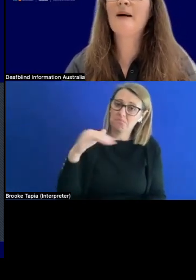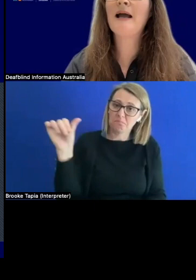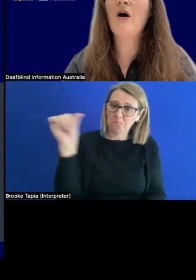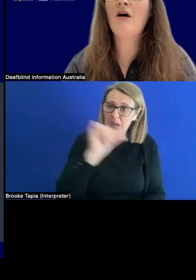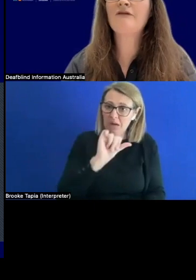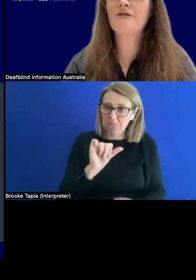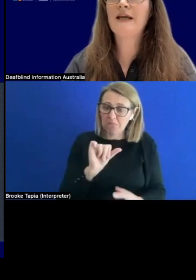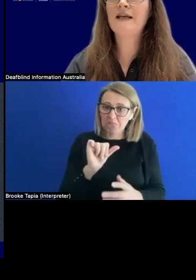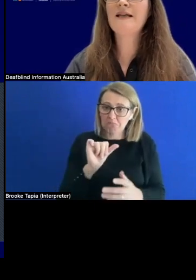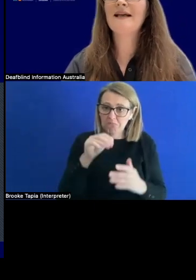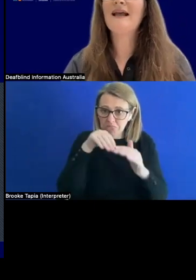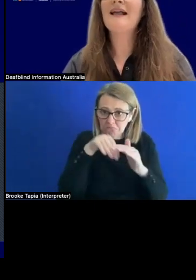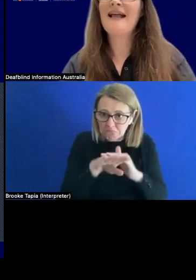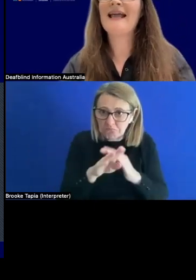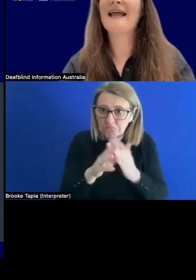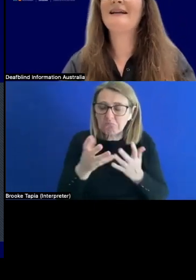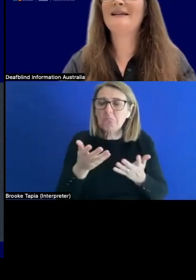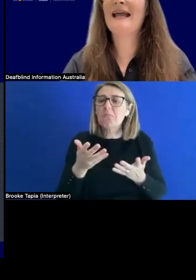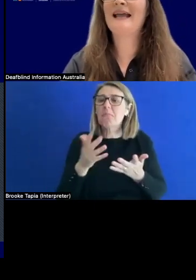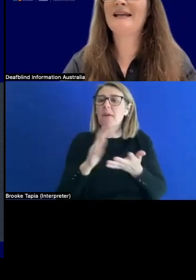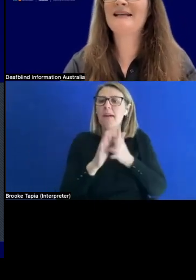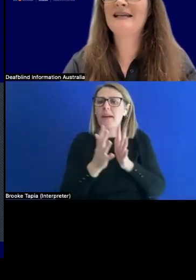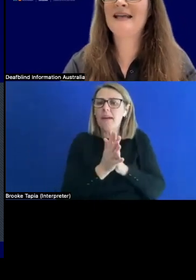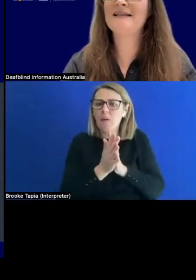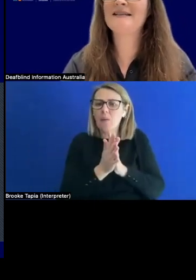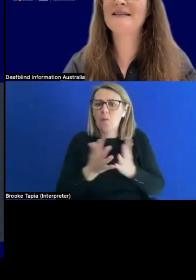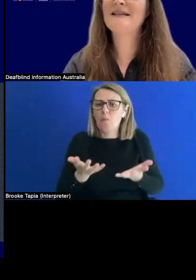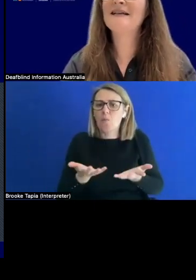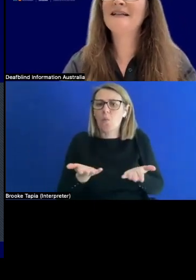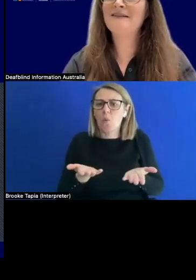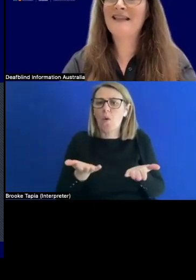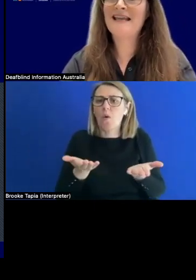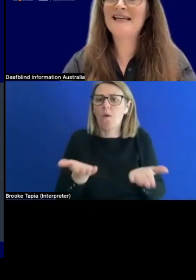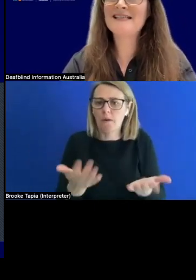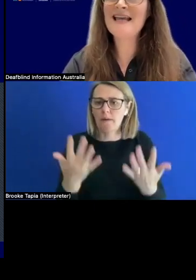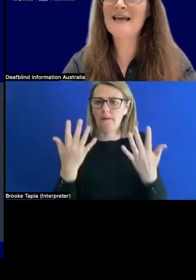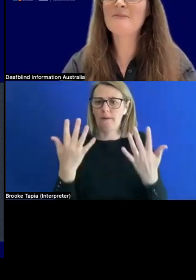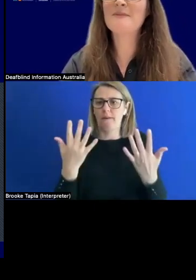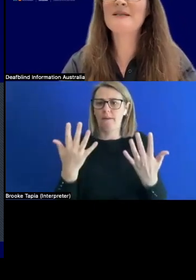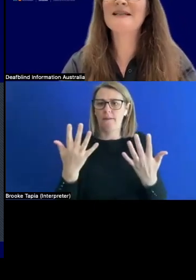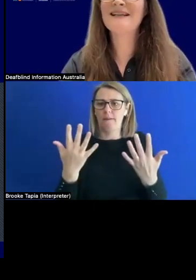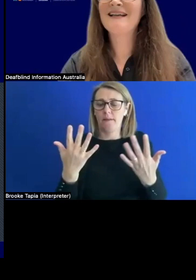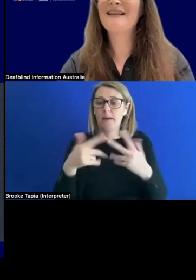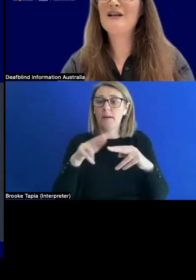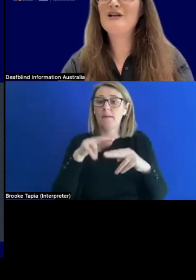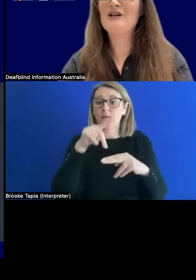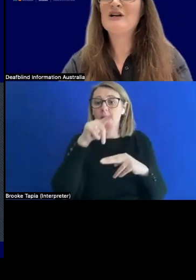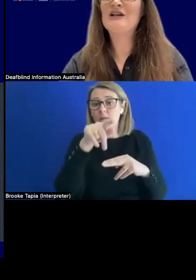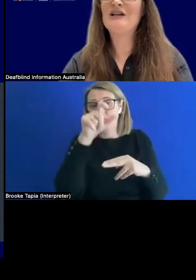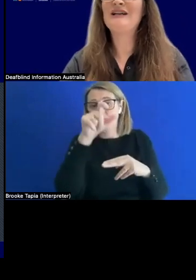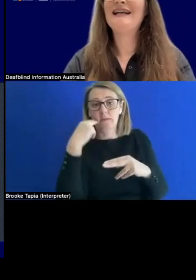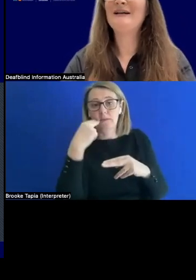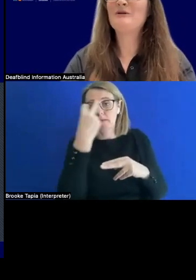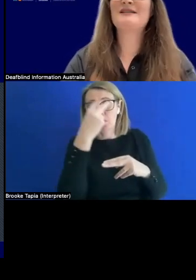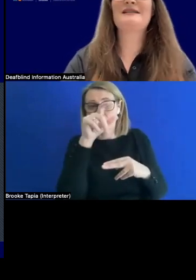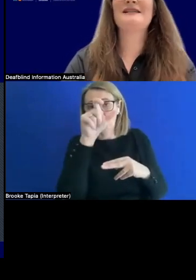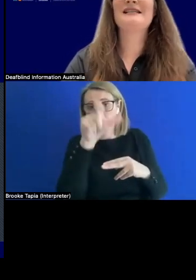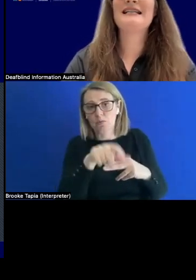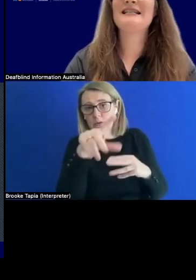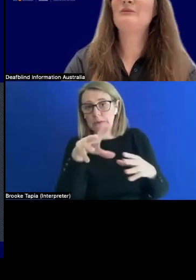by offering the hand under hand again, and if they accept, then you know it wasn’t “because I didn’t